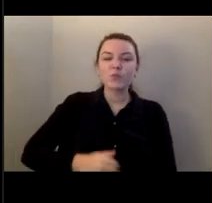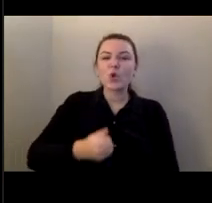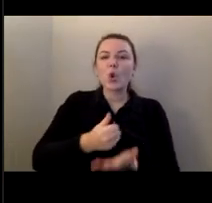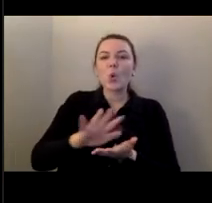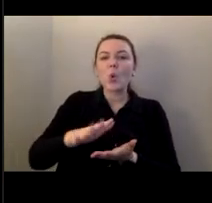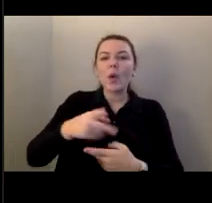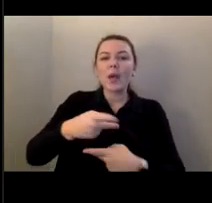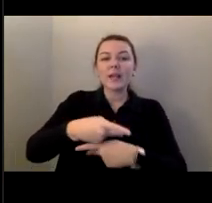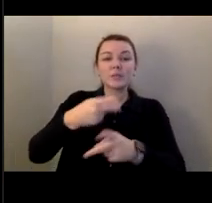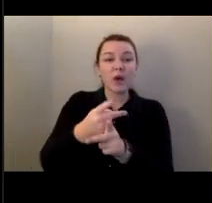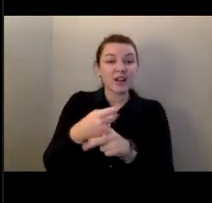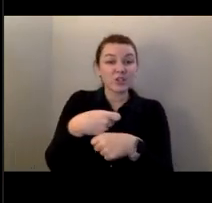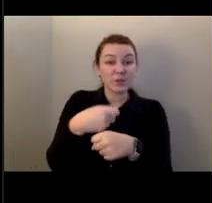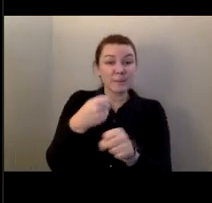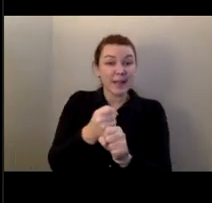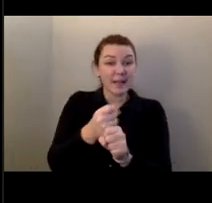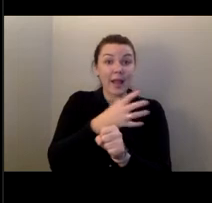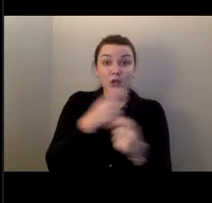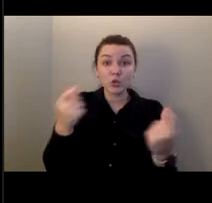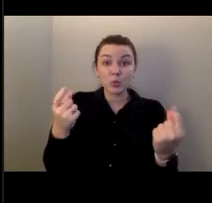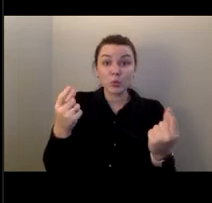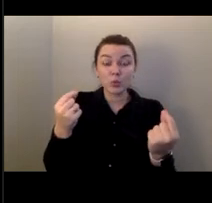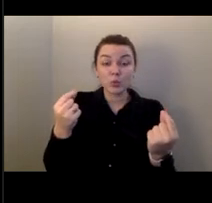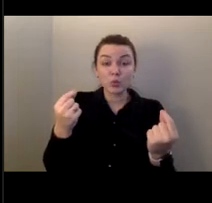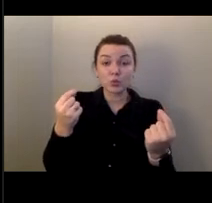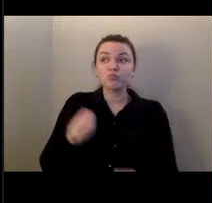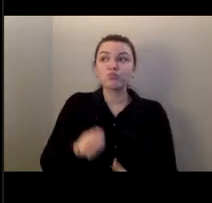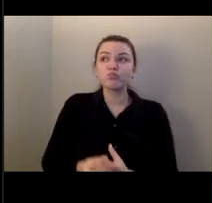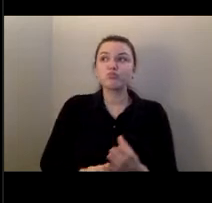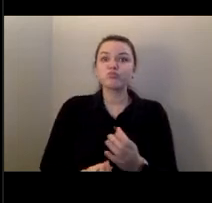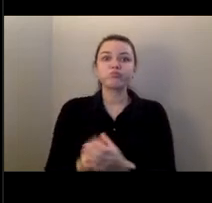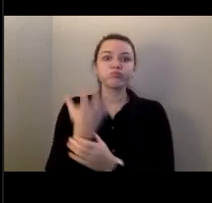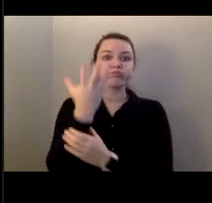And guess what? they exit through the same opening.